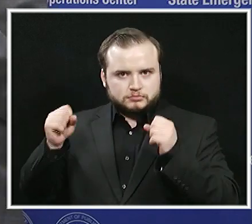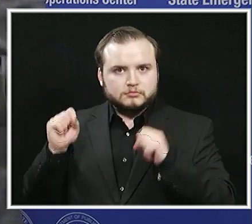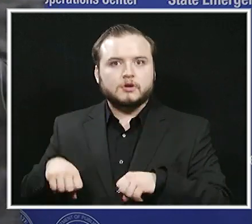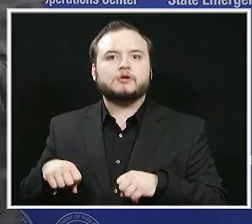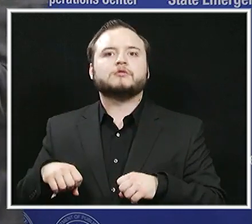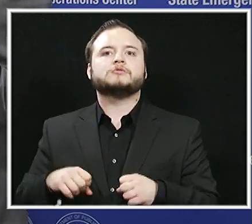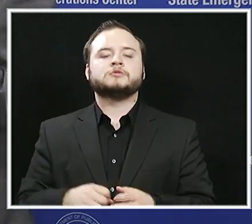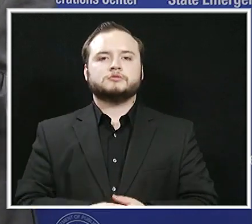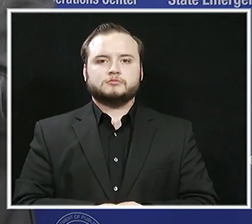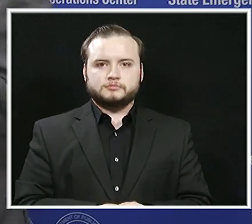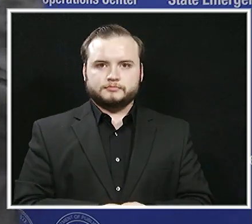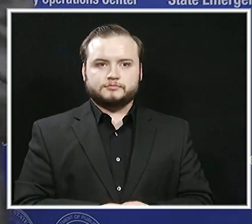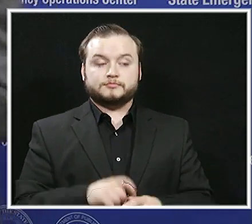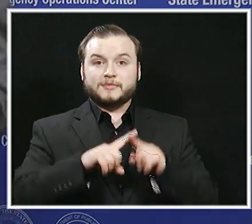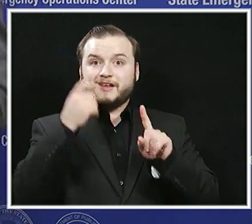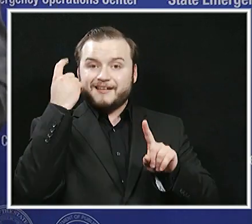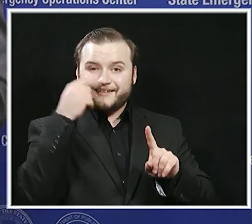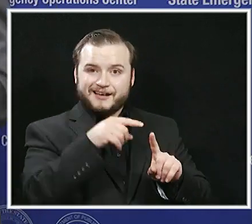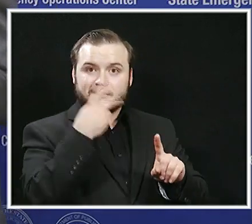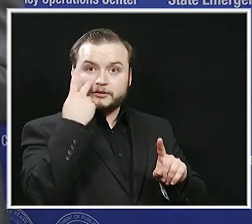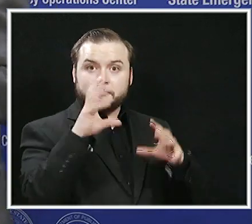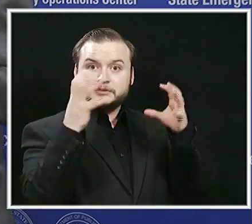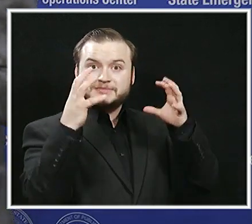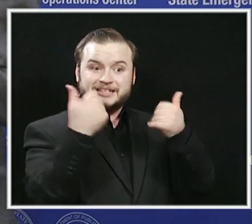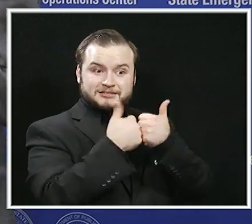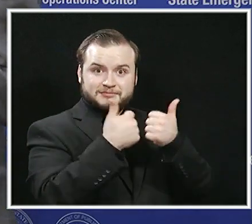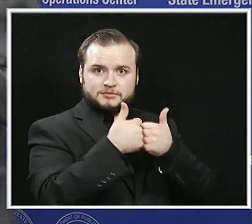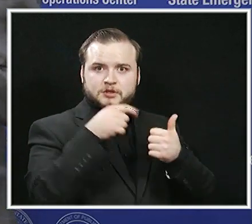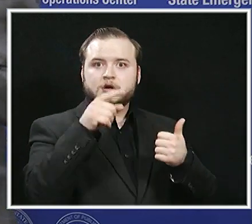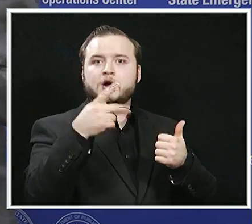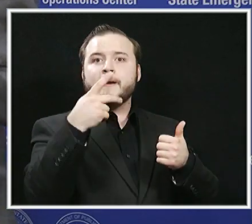that golf could be social distancing, answer public health questions that were up there and still get to